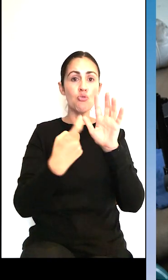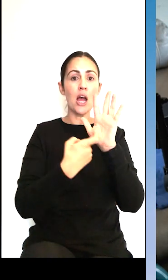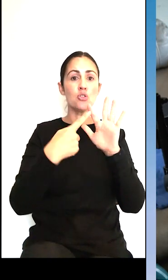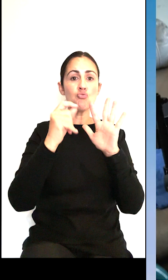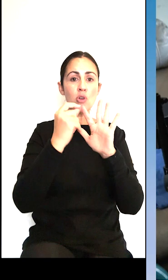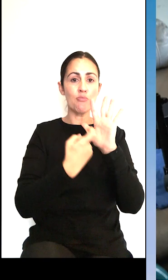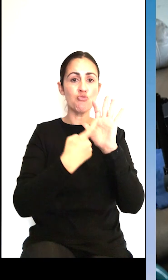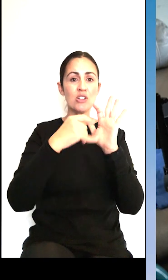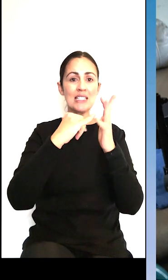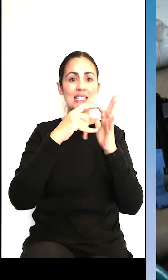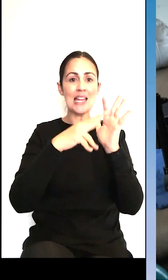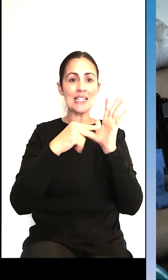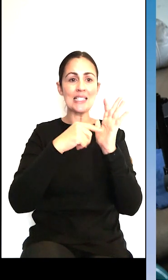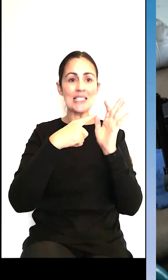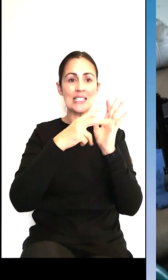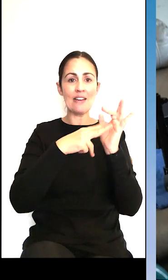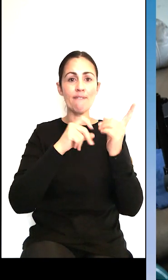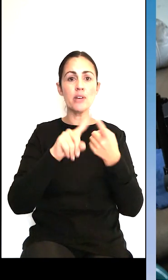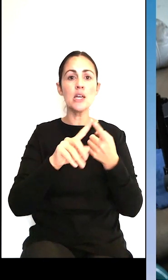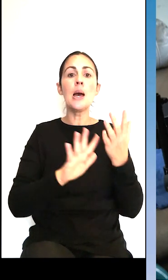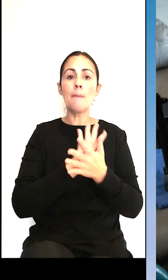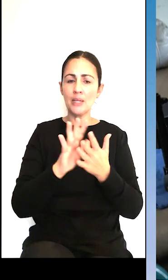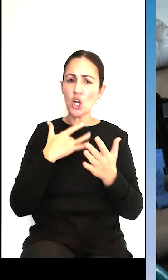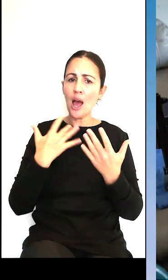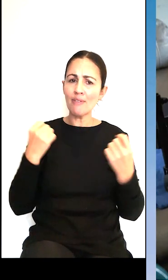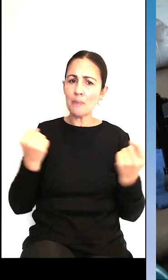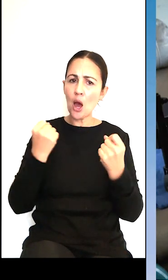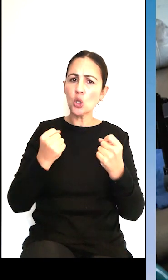that's the carer with authority to act on behalf of the person they care for.